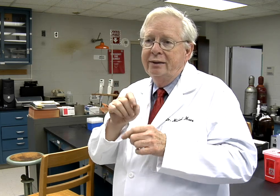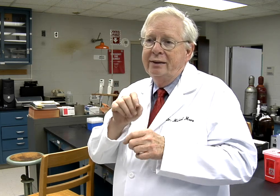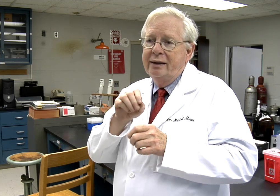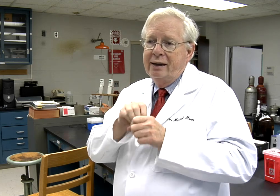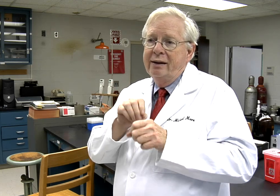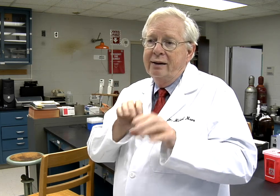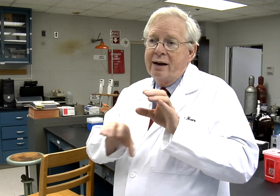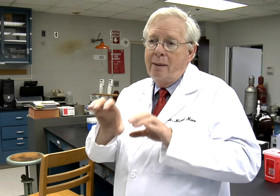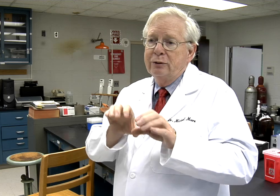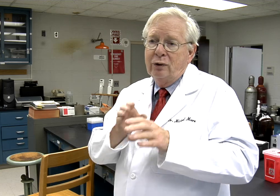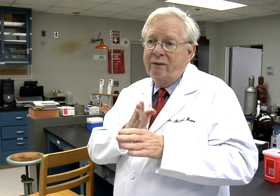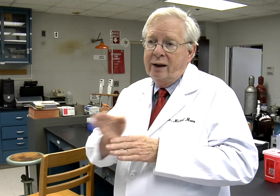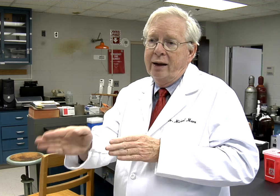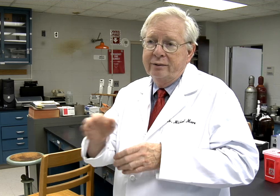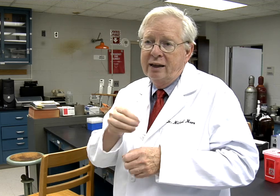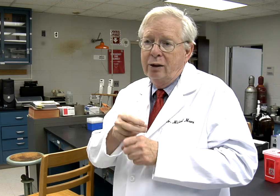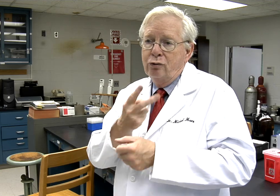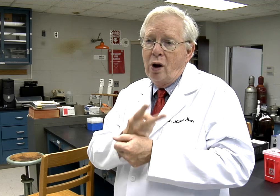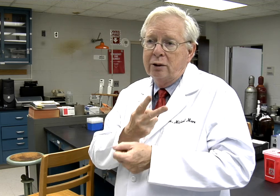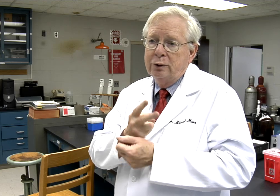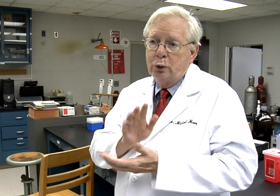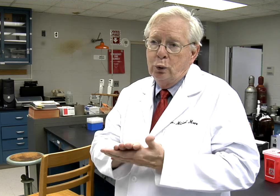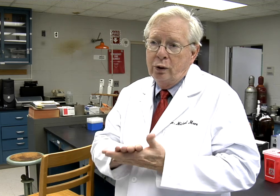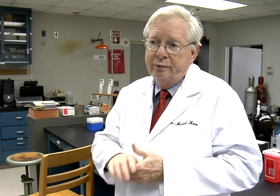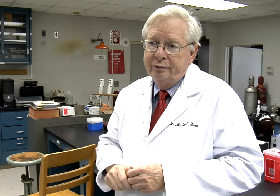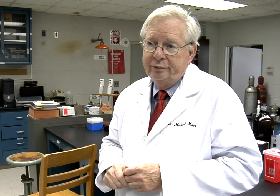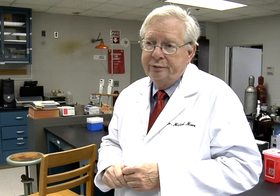in the chemistry field at graduate school.